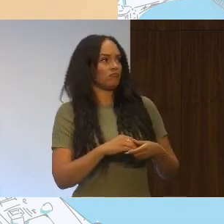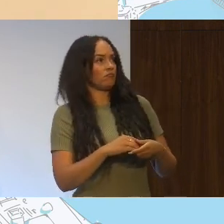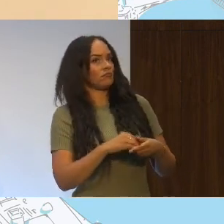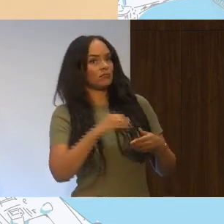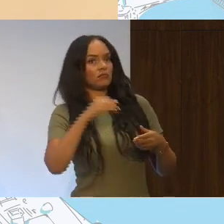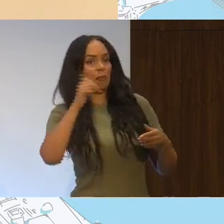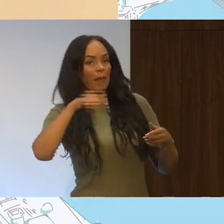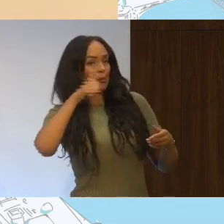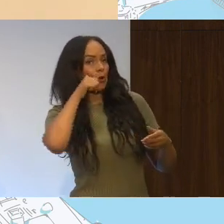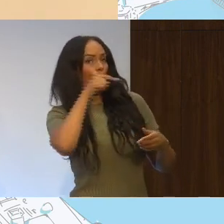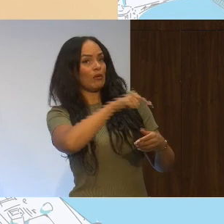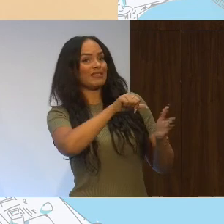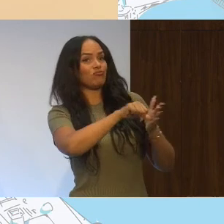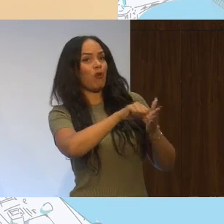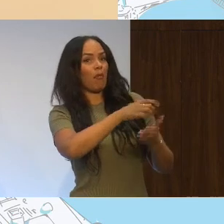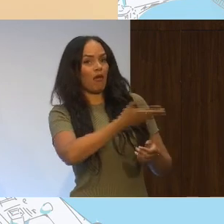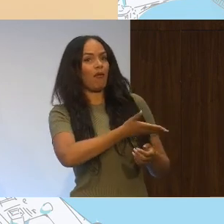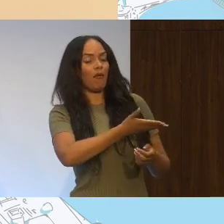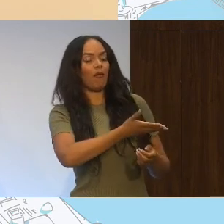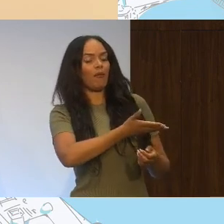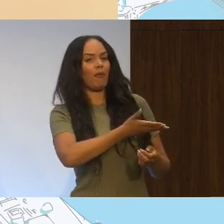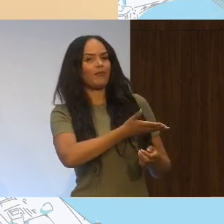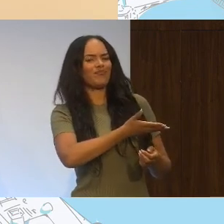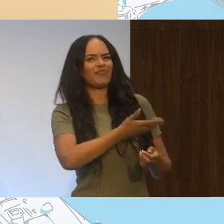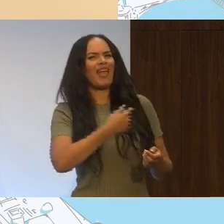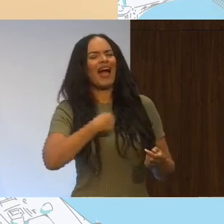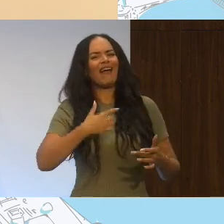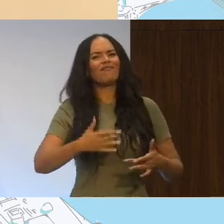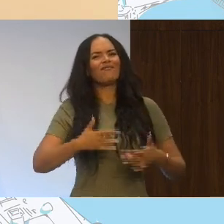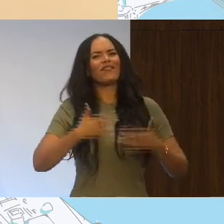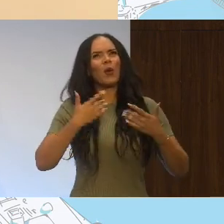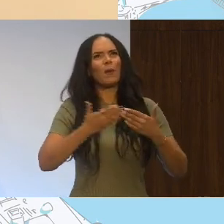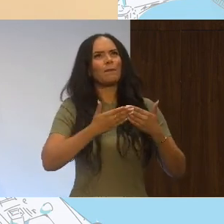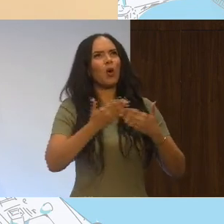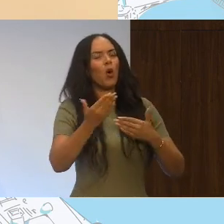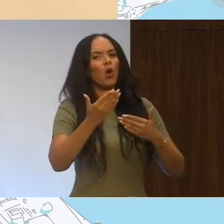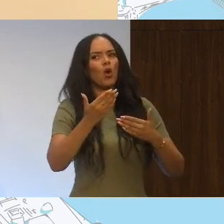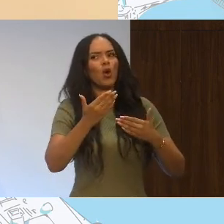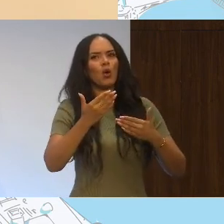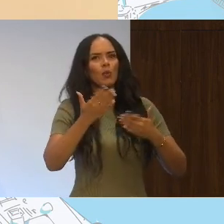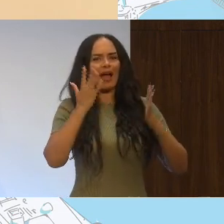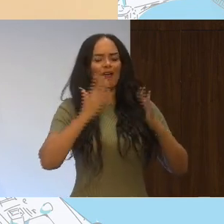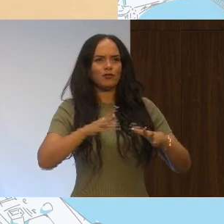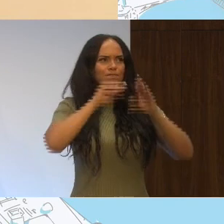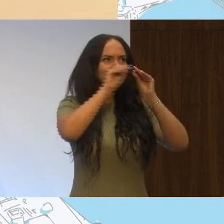It's a this is a question of understanding more than naming in my my view. I you know, people used to think